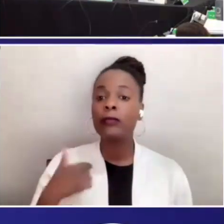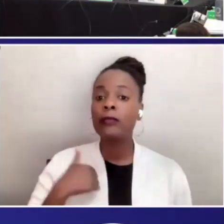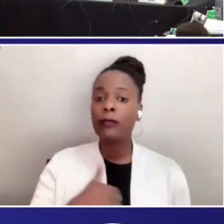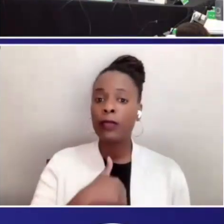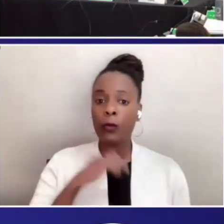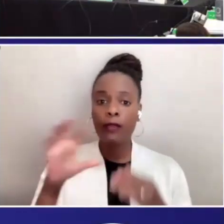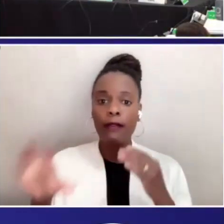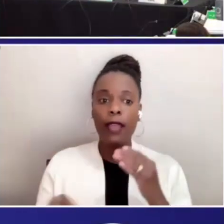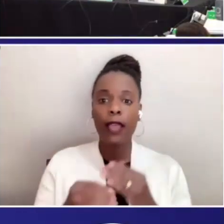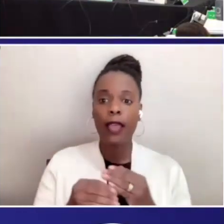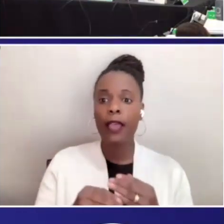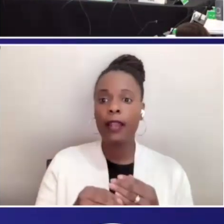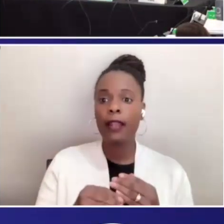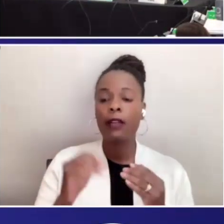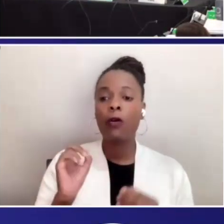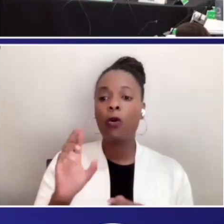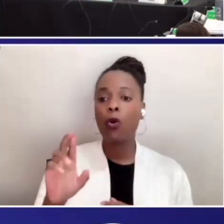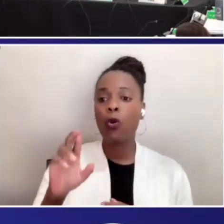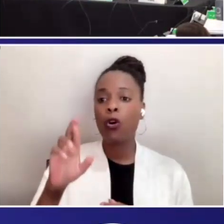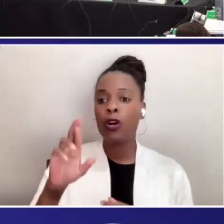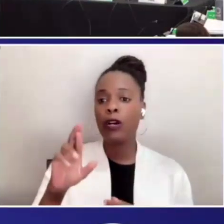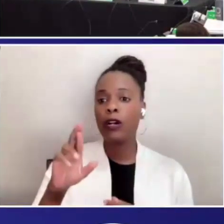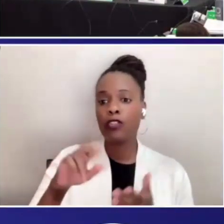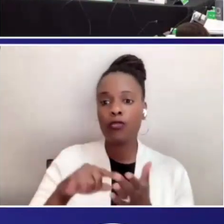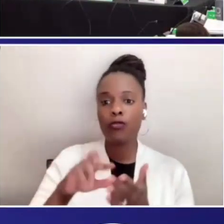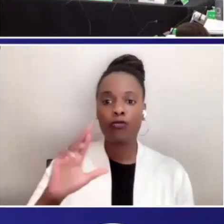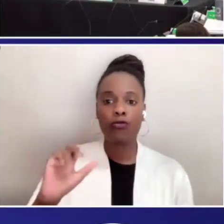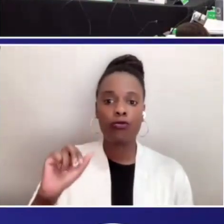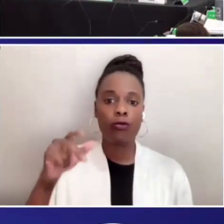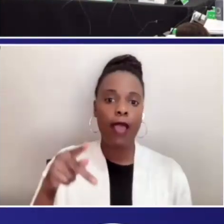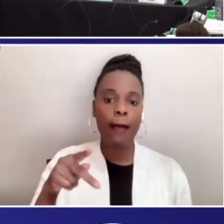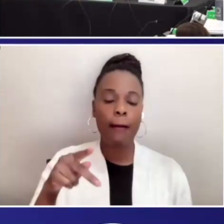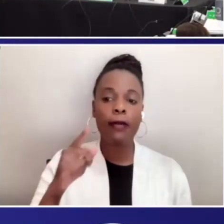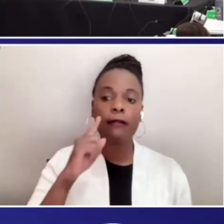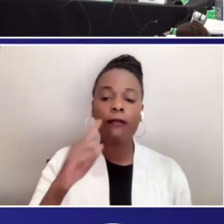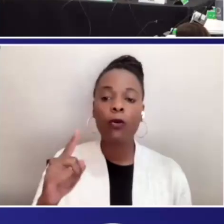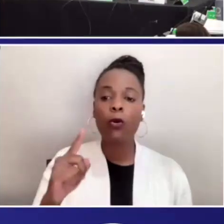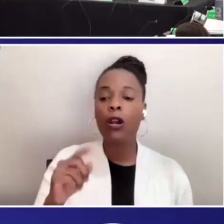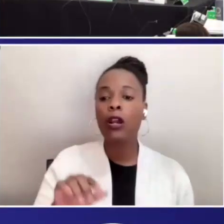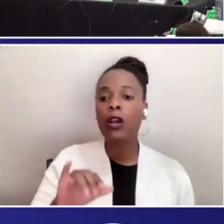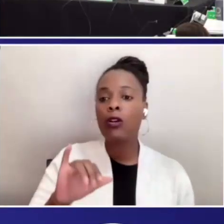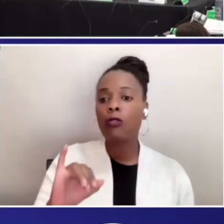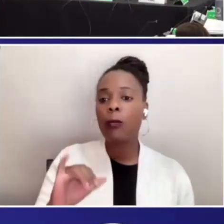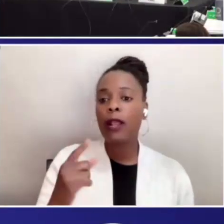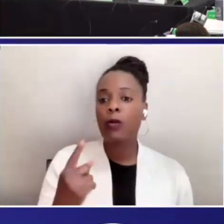Repayment Assistance Plan in Romanette, Romanette one under paragraph one.